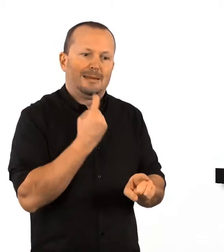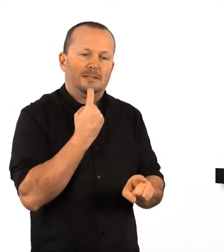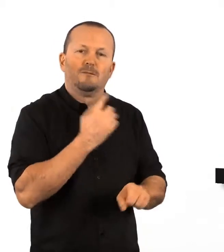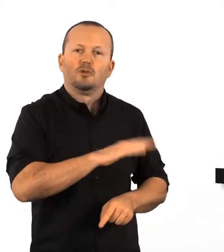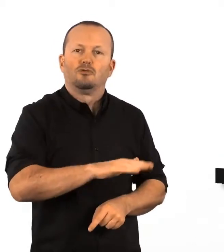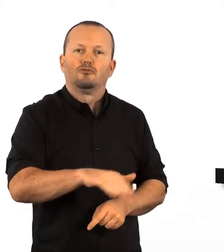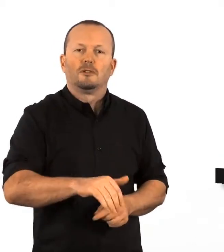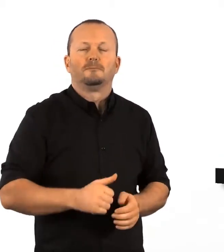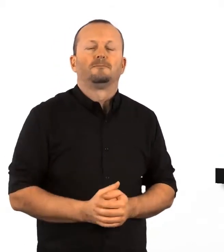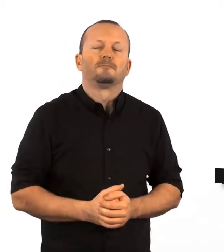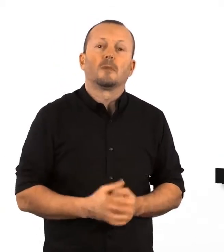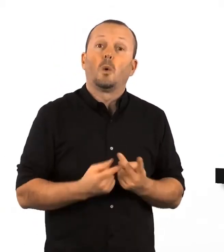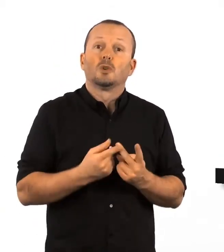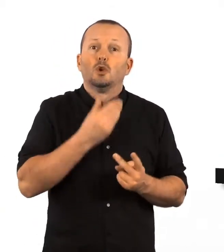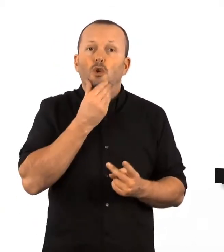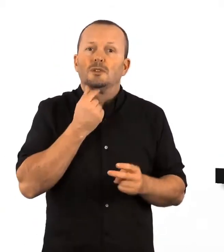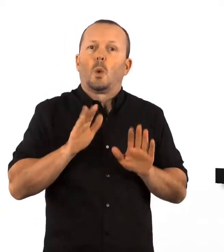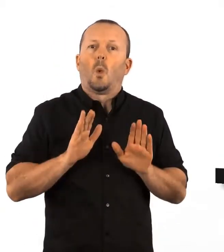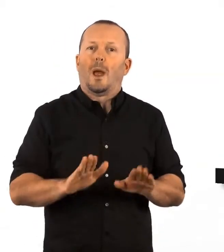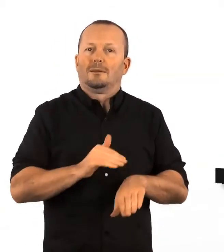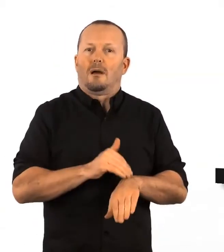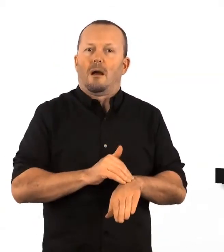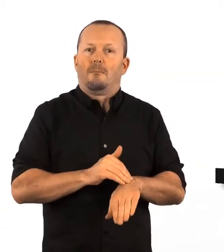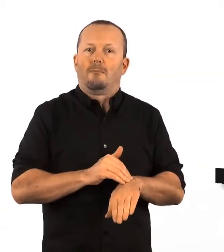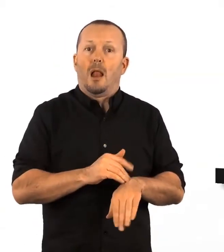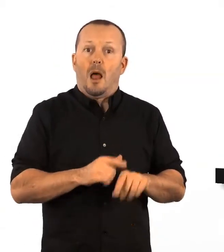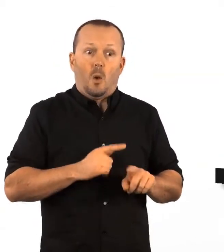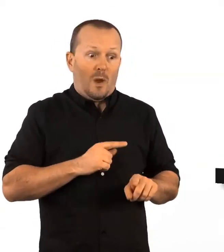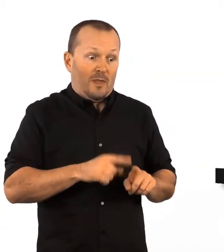Using a wait time. When your child is learning to speak you don’t just want to totally